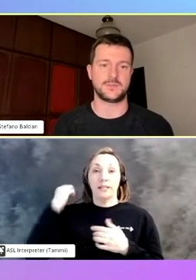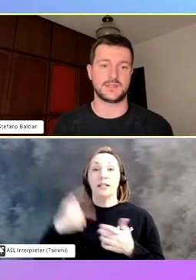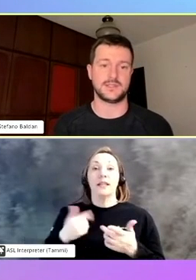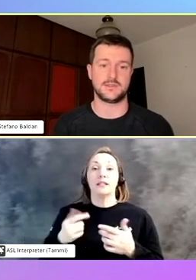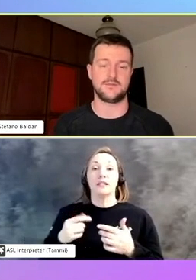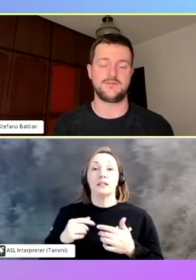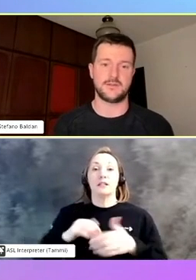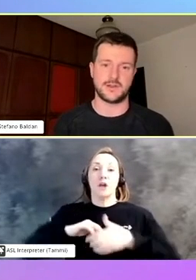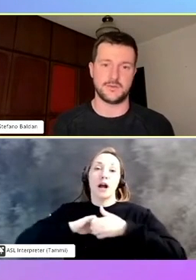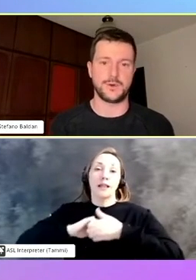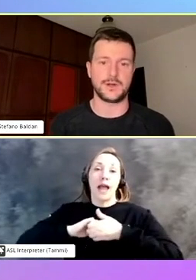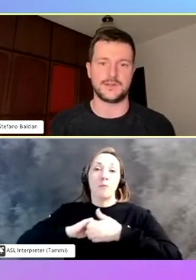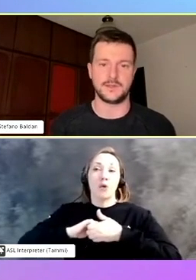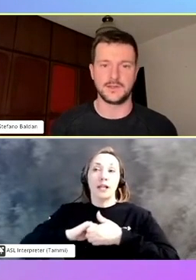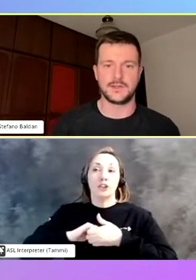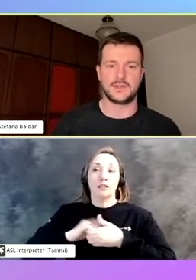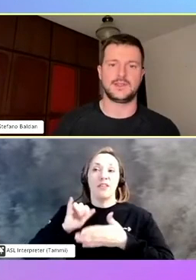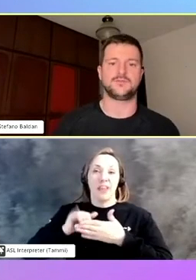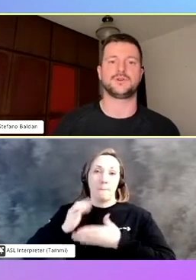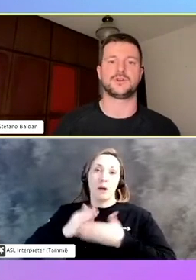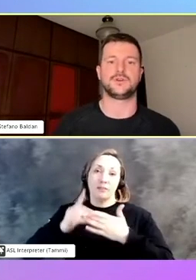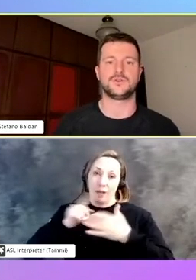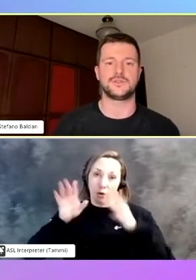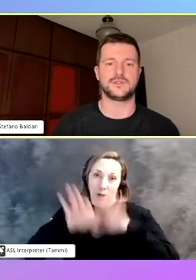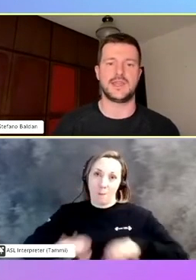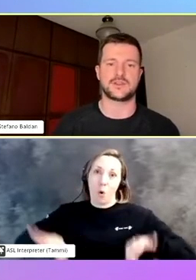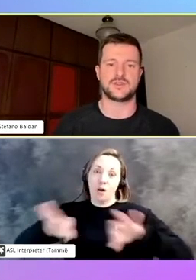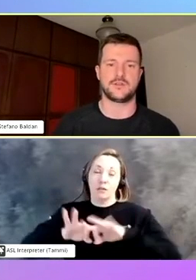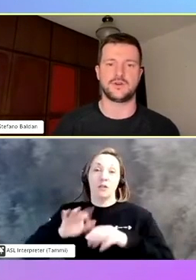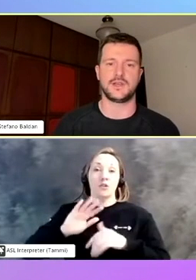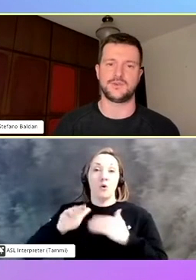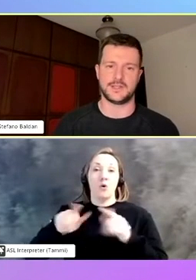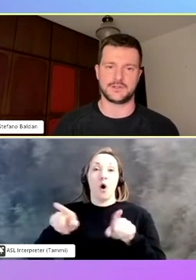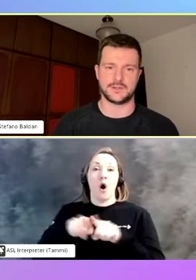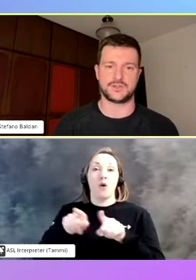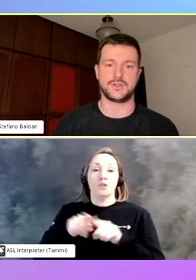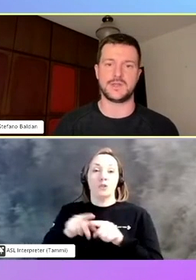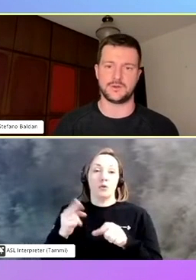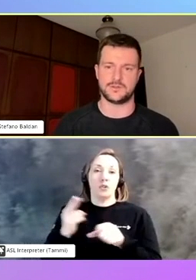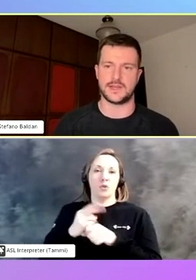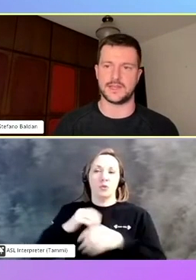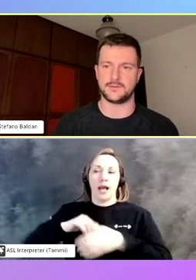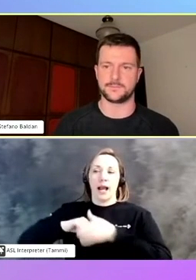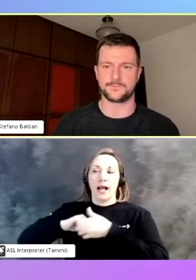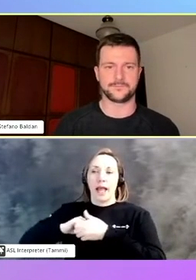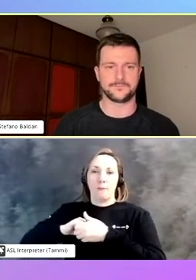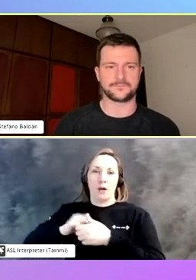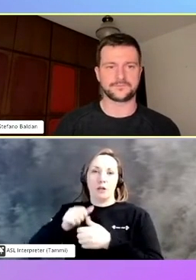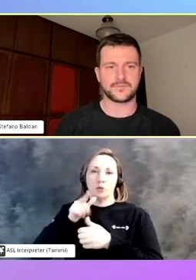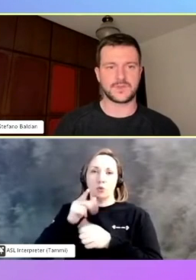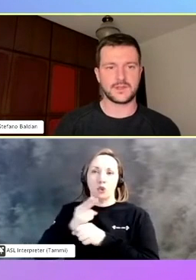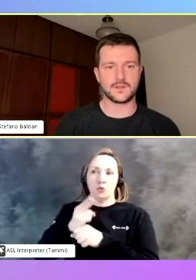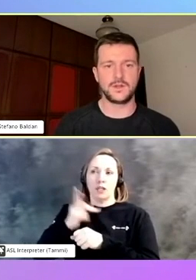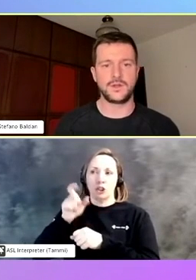I know this is often repeated and has been hard to find demonstrations of this, but today I'm excited to demonstrate